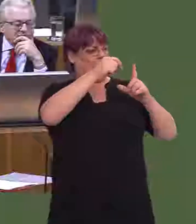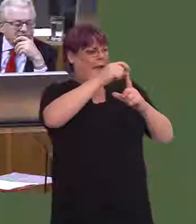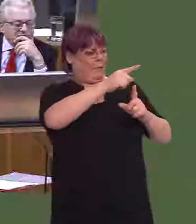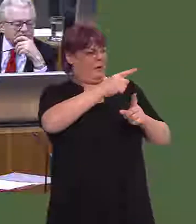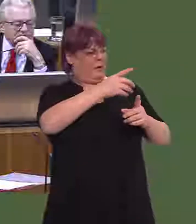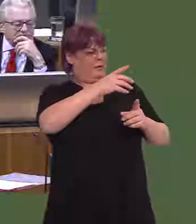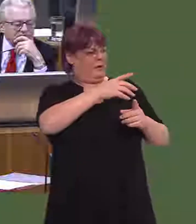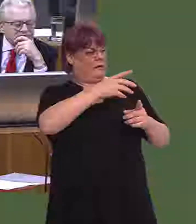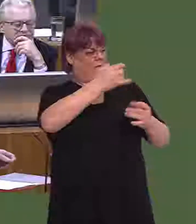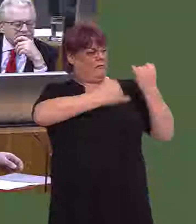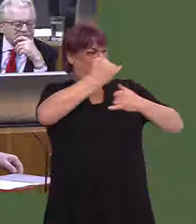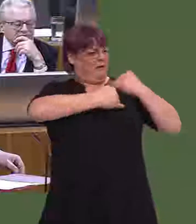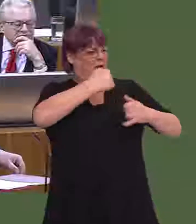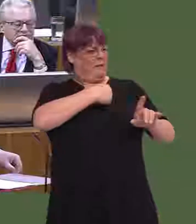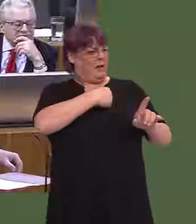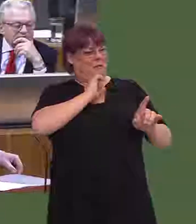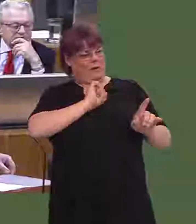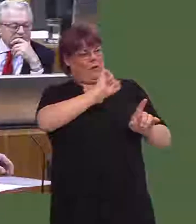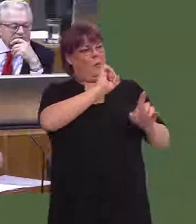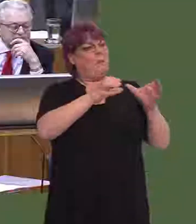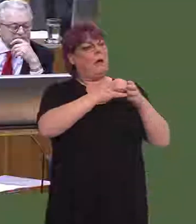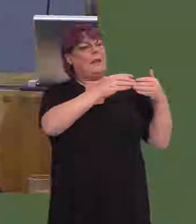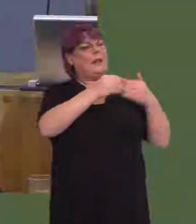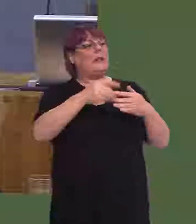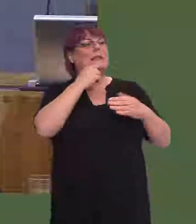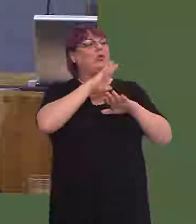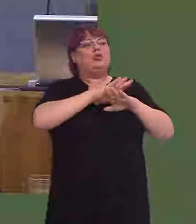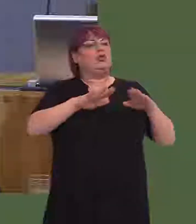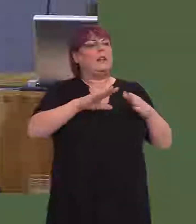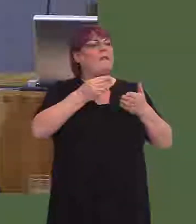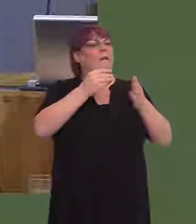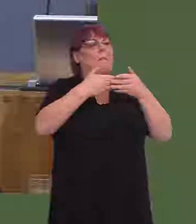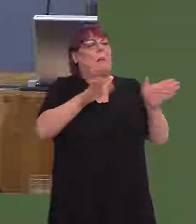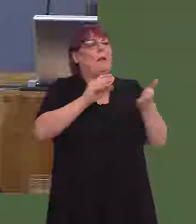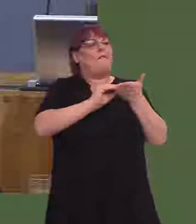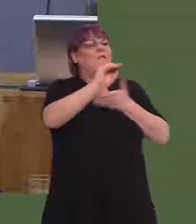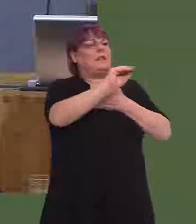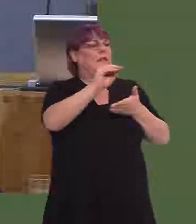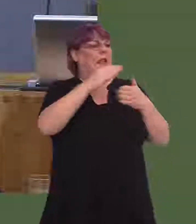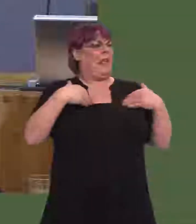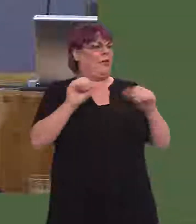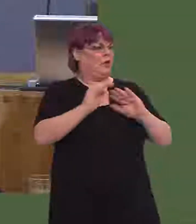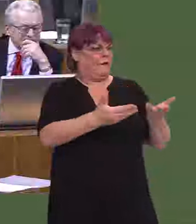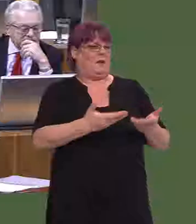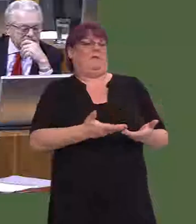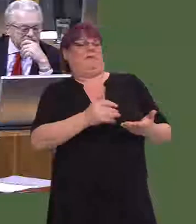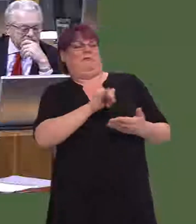health service, when his own party leader at one point said there shouldn't be a publicly funded health service at all. Can I say, in terms of answering his questionó[Interruption.]